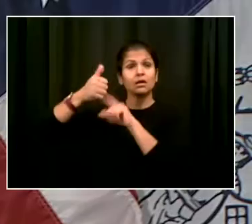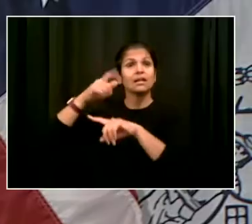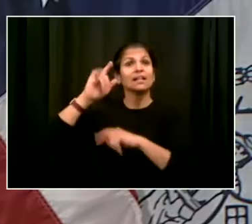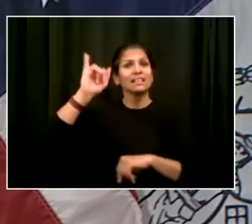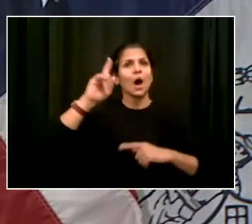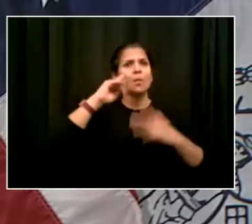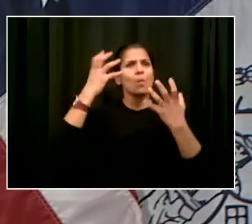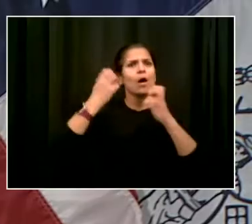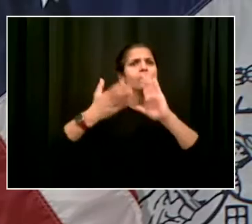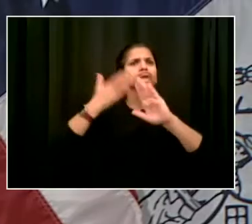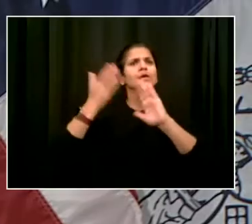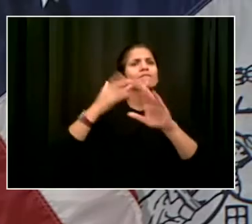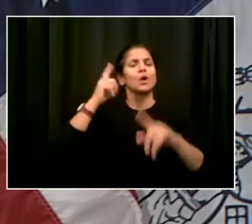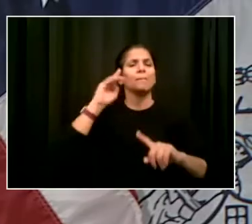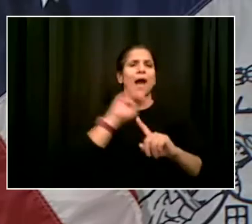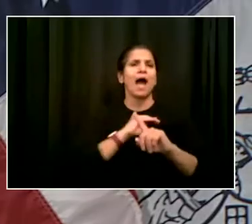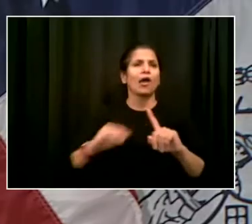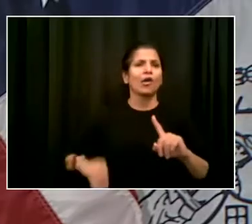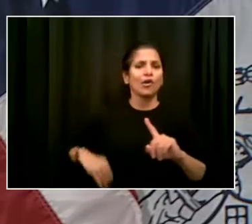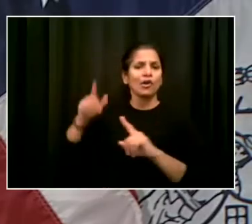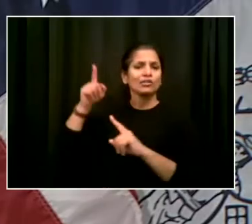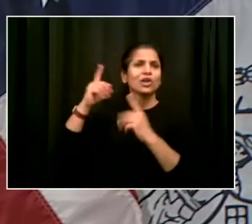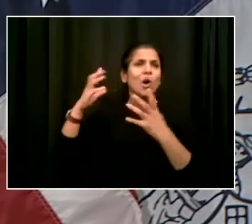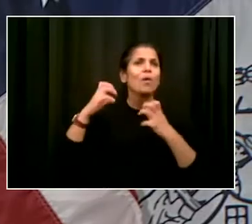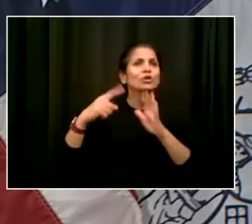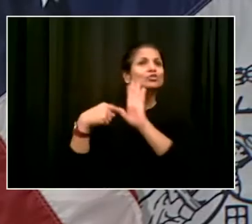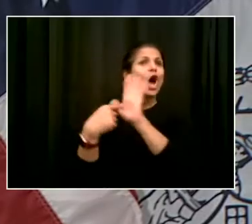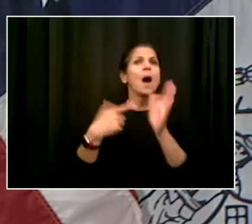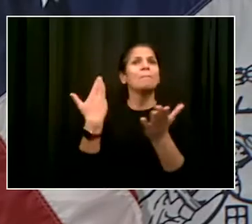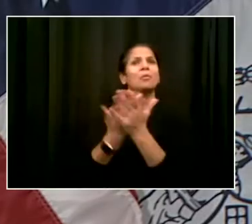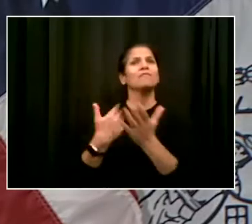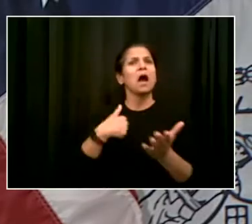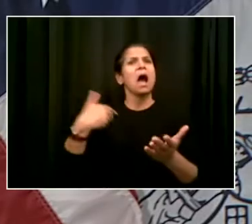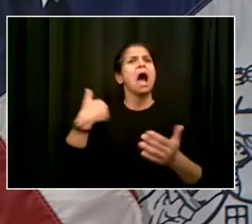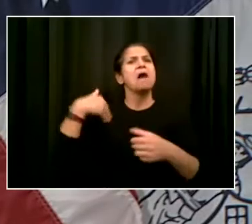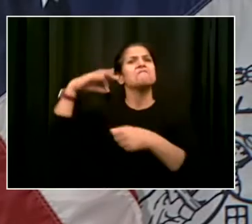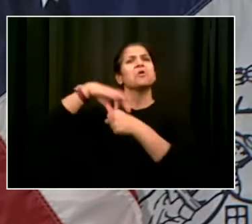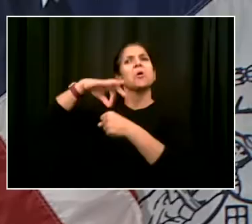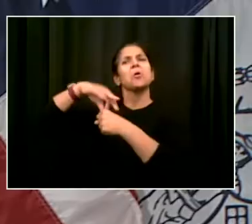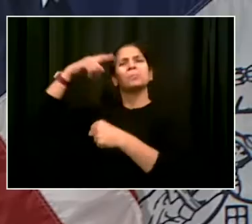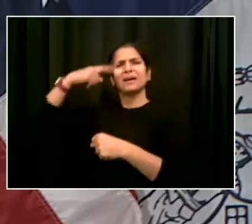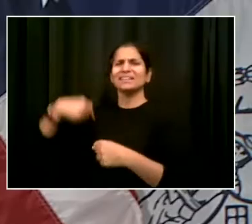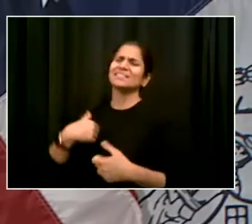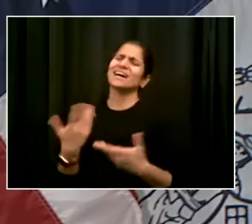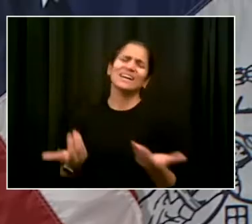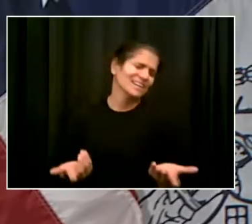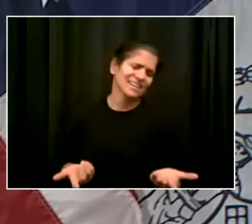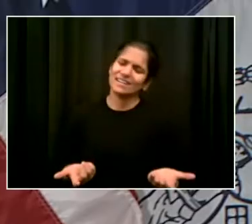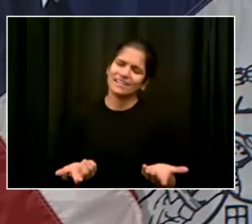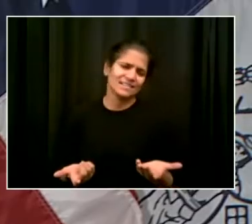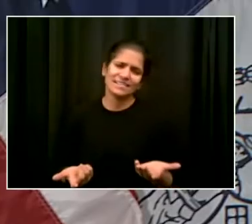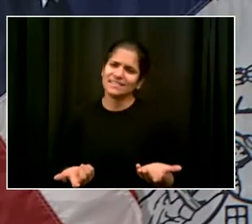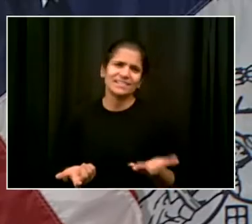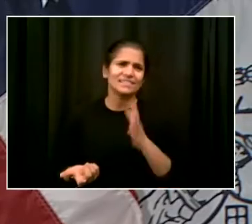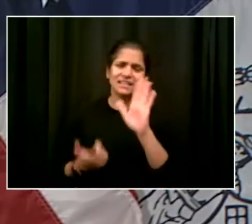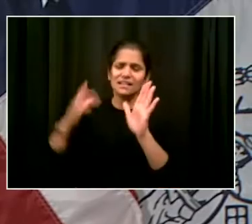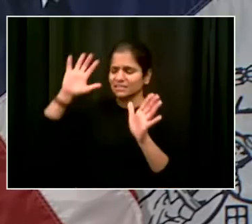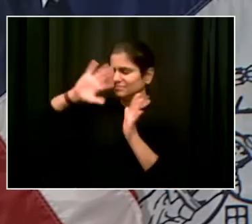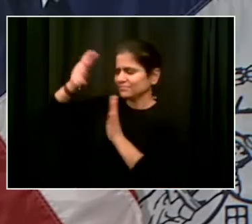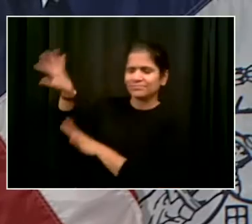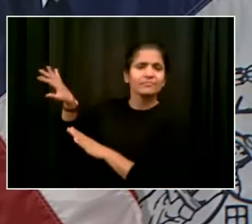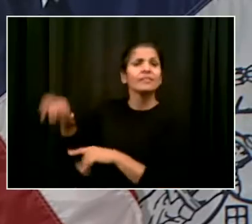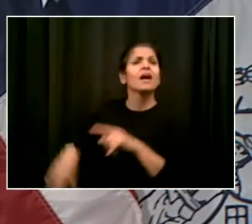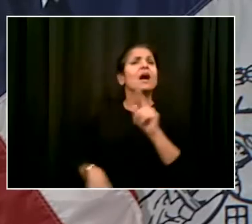FURTHER HIS